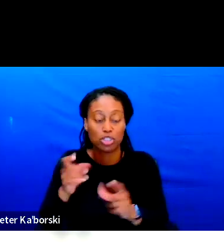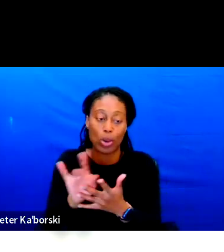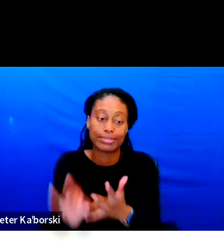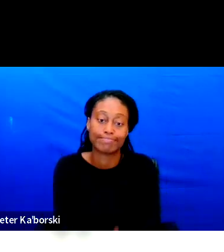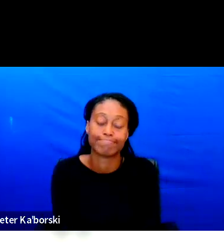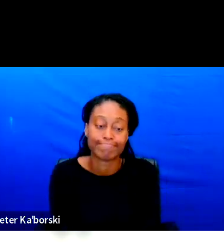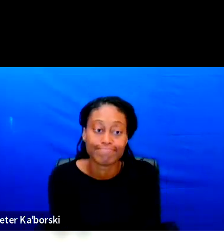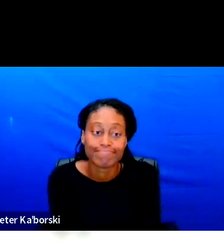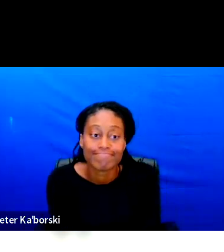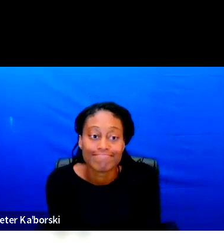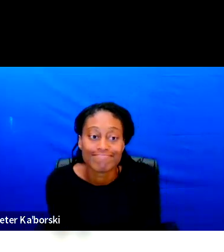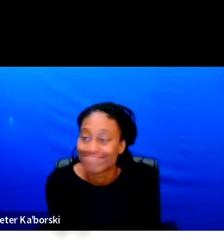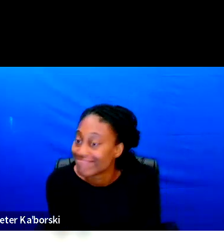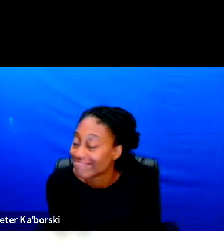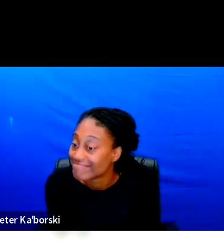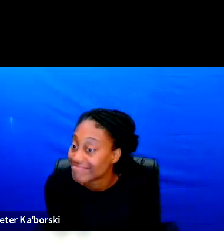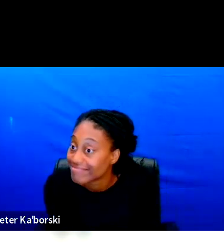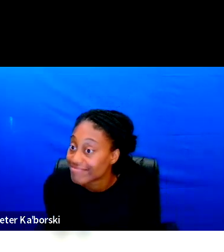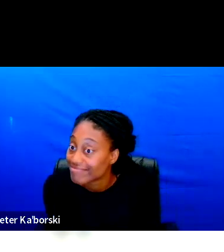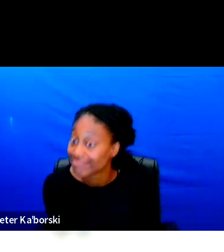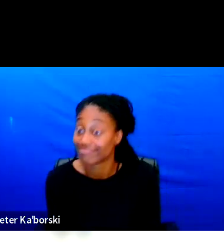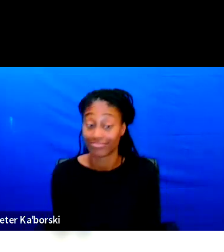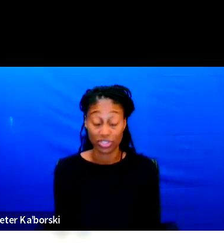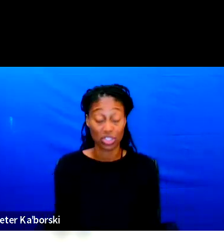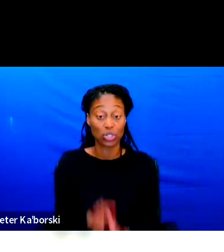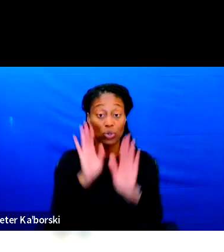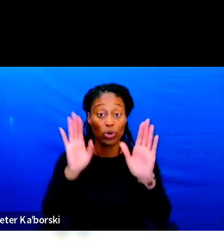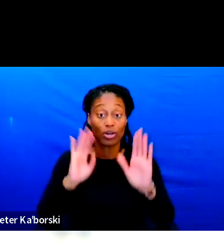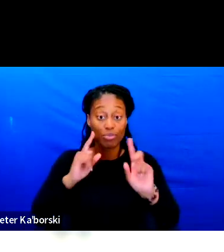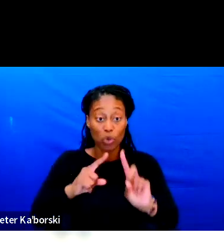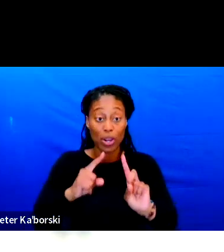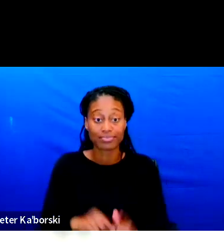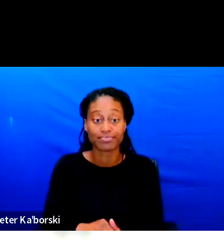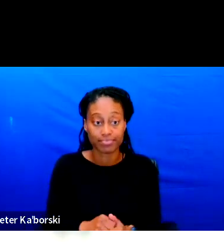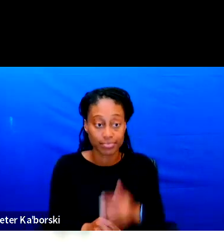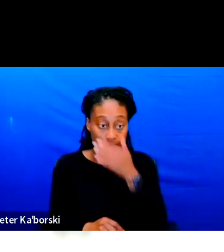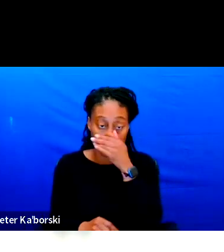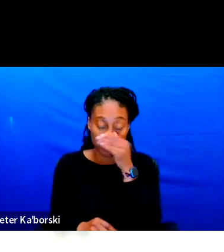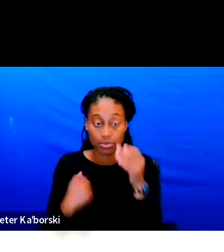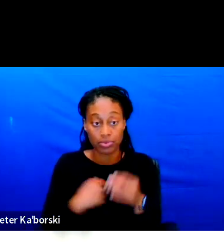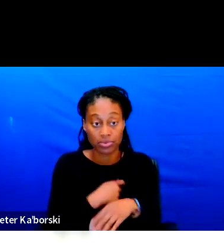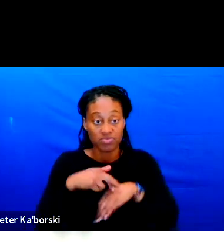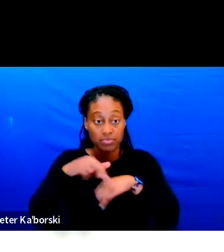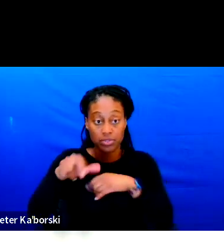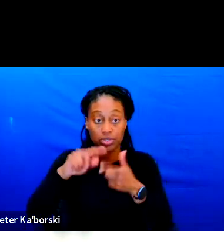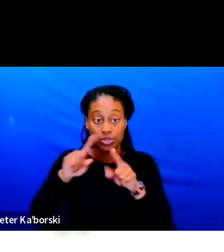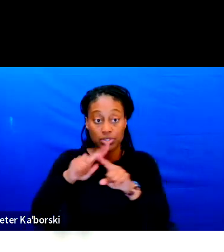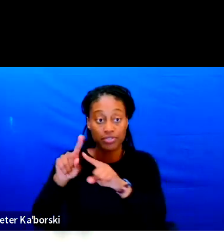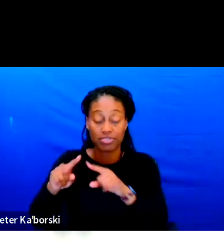Tom Olin: I'll be out there. Kyle Kleist: No wonderful point. Kyle Kleist: you know, when we're making referrals to to different agencies and stuff.